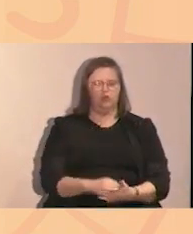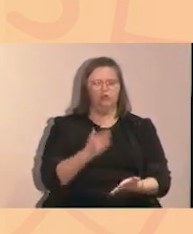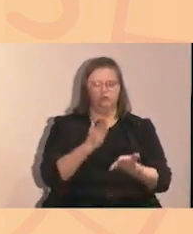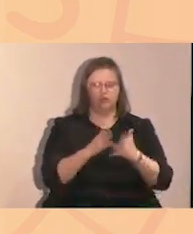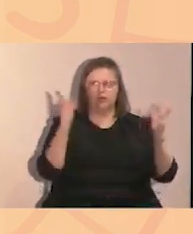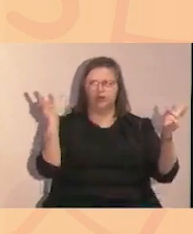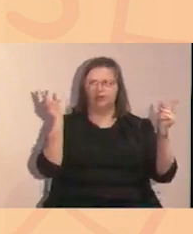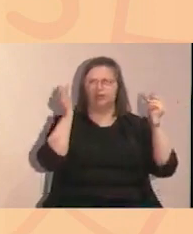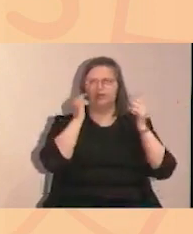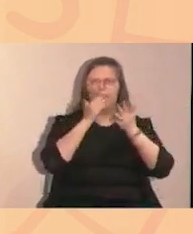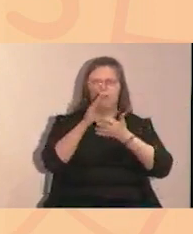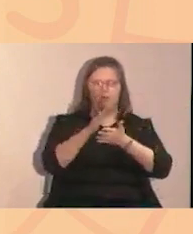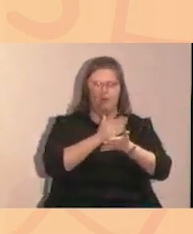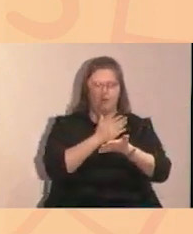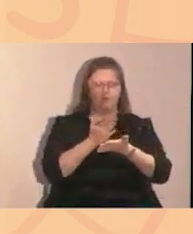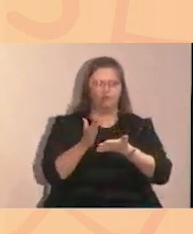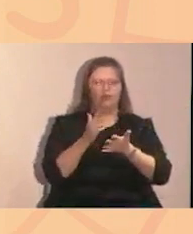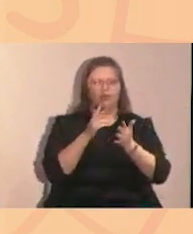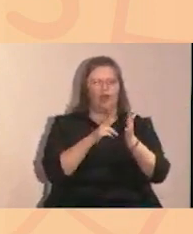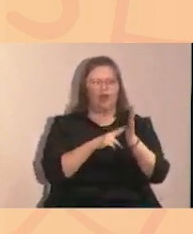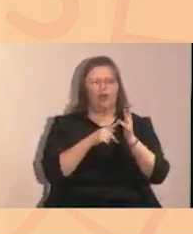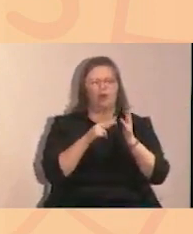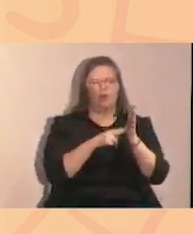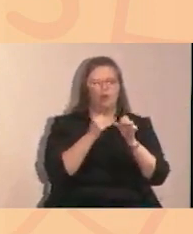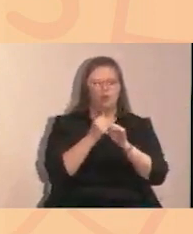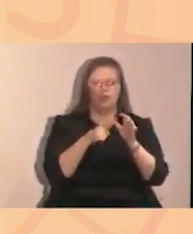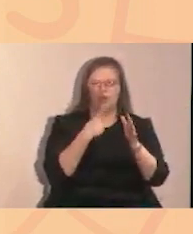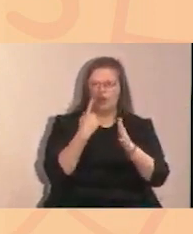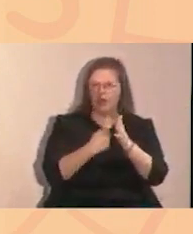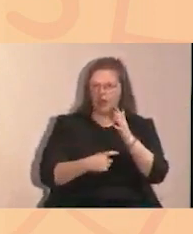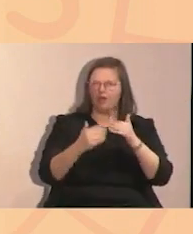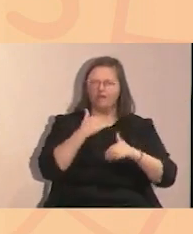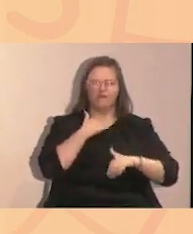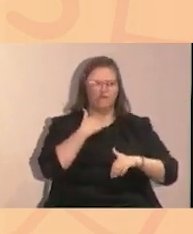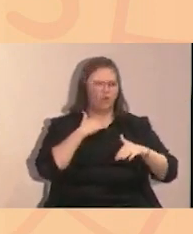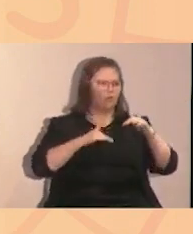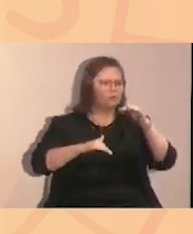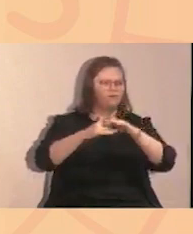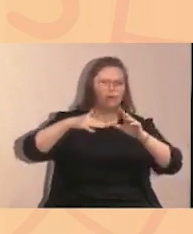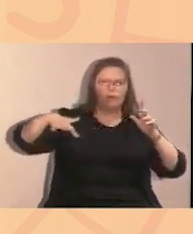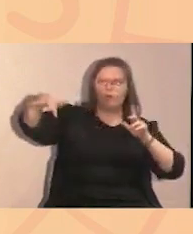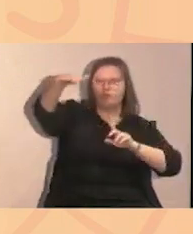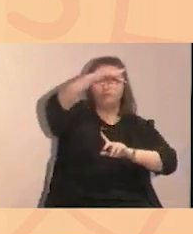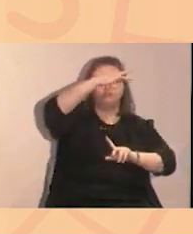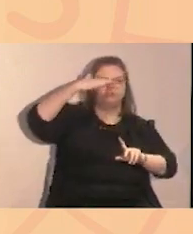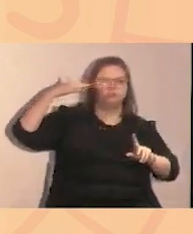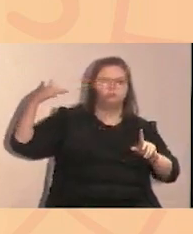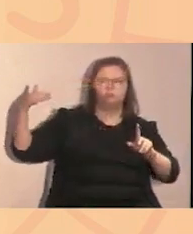this kind of poetry and for Nyoongar's voice to really kind of fill that space. And, you know, we've done a lot of work at Fremantle